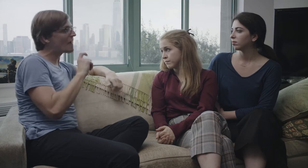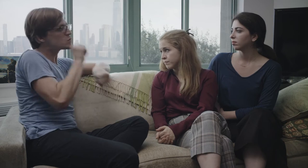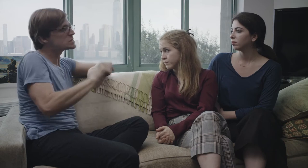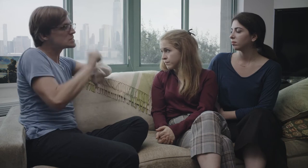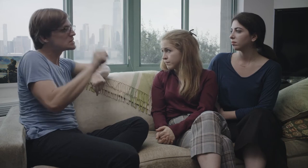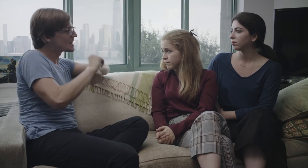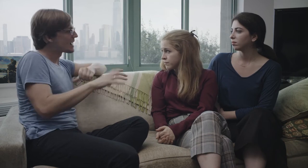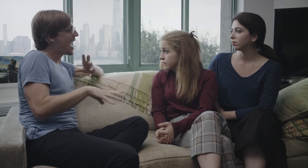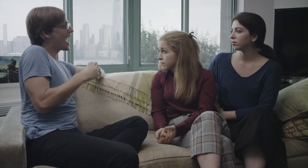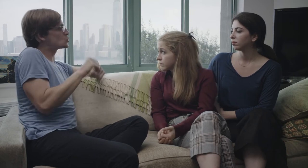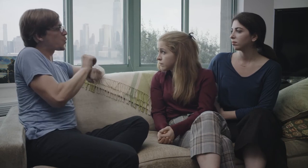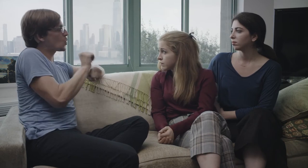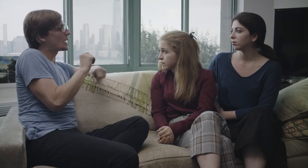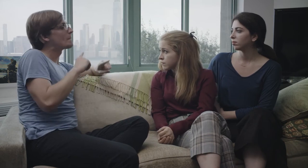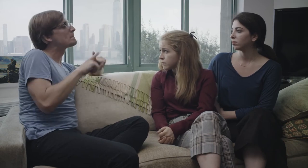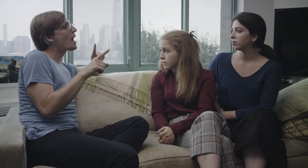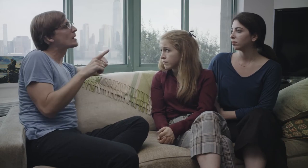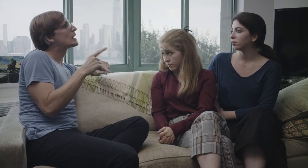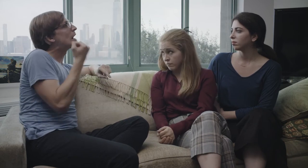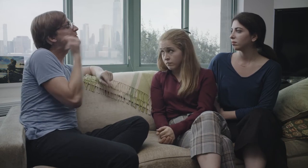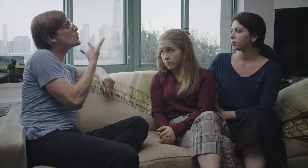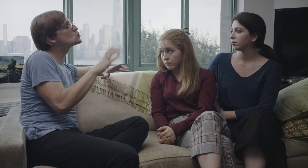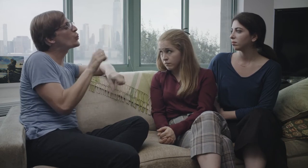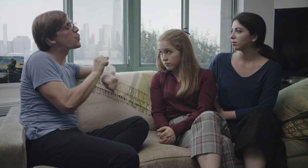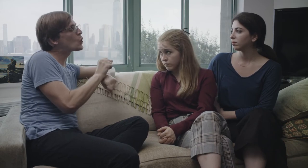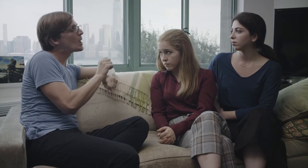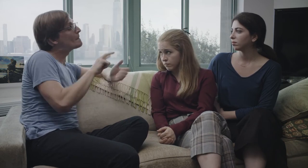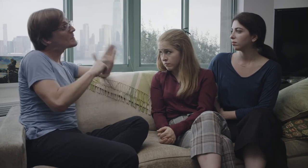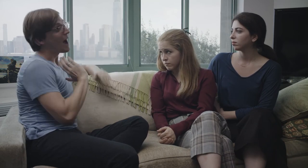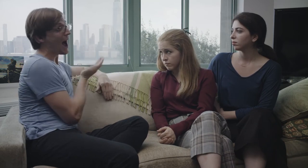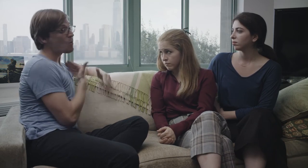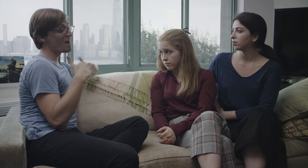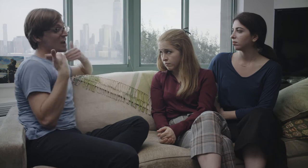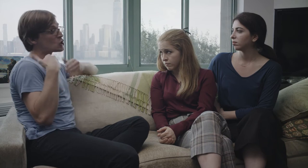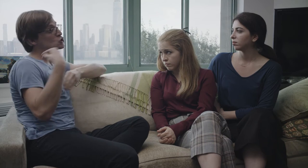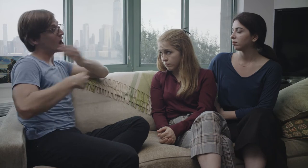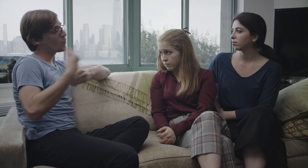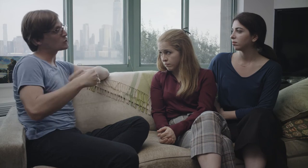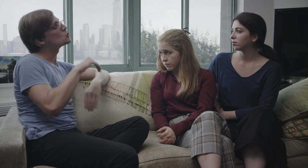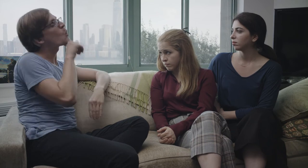I mean, both of us are hustling. We want work. If we do the work,